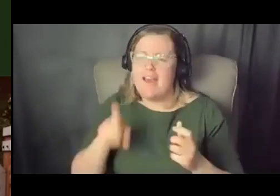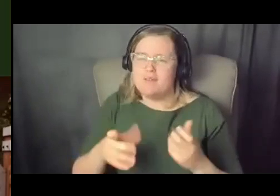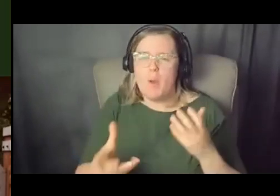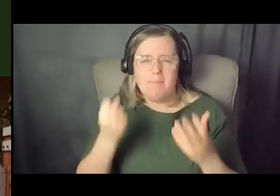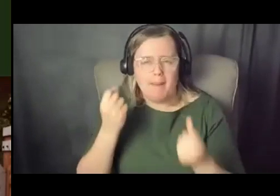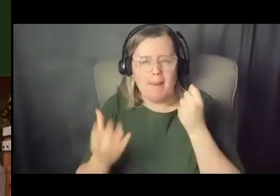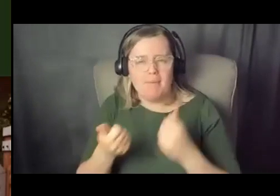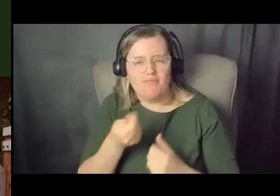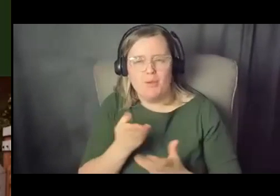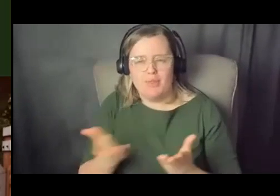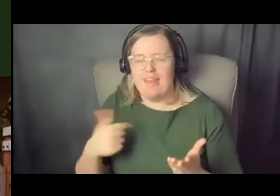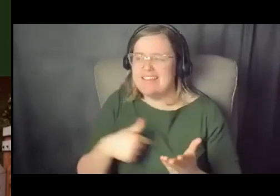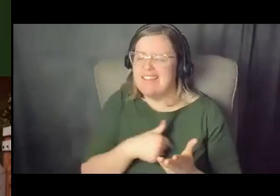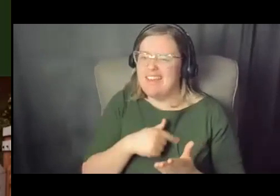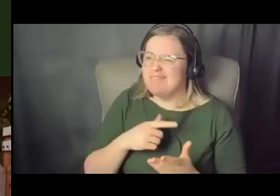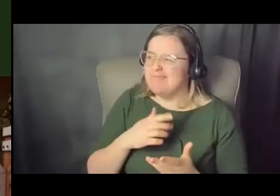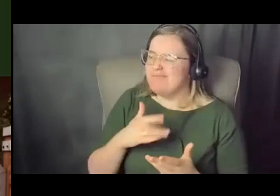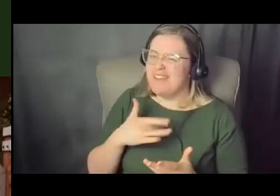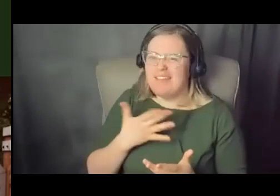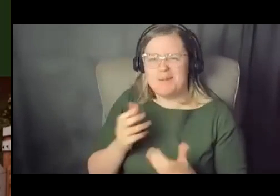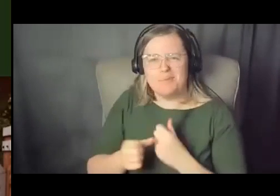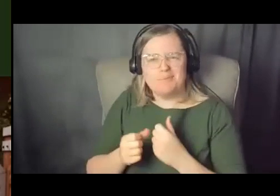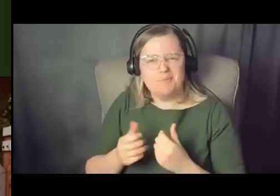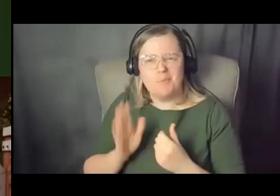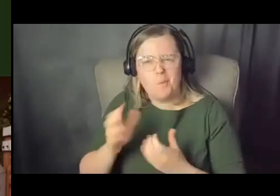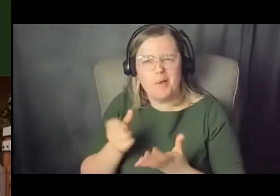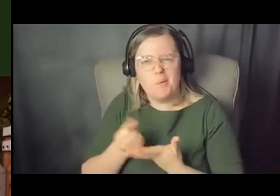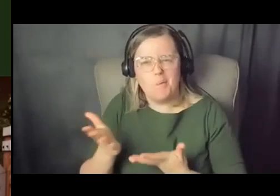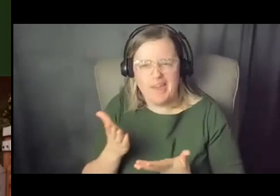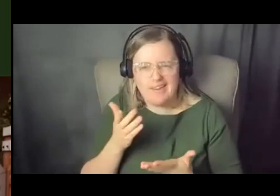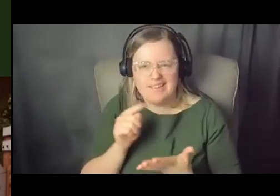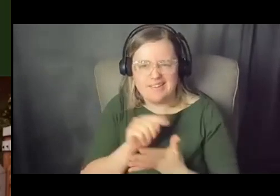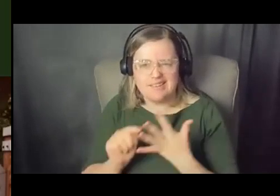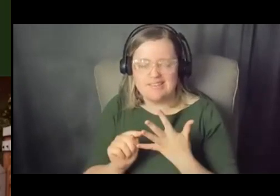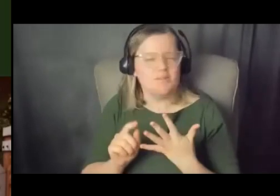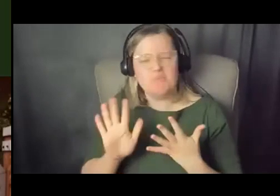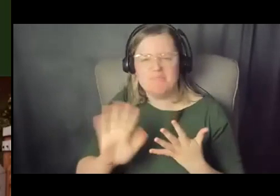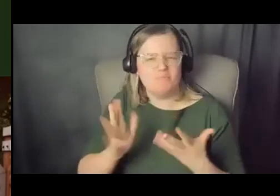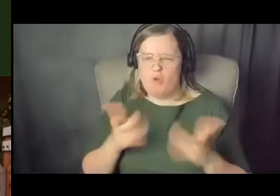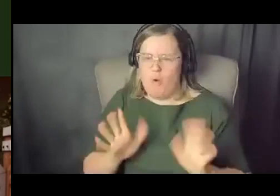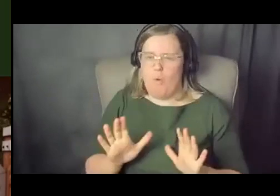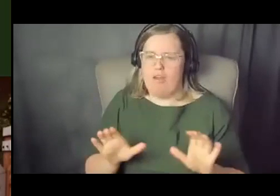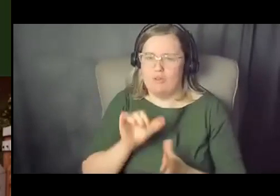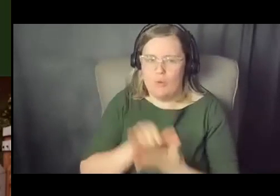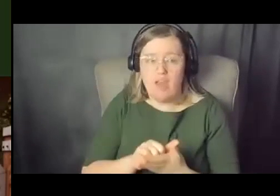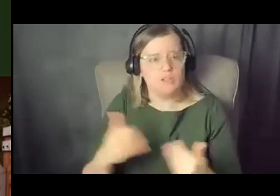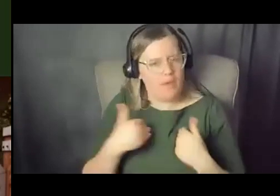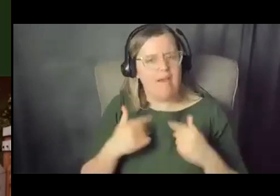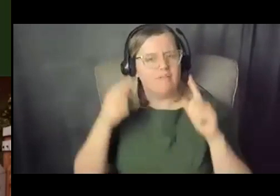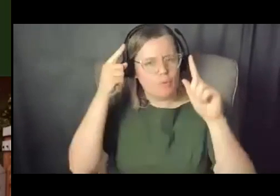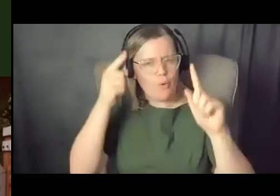So King County, our strategic climate action plan has pretty rigorous goals for what we are supposed to accomplish,